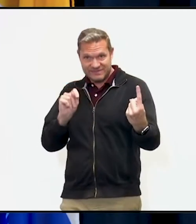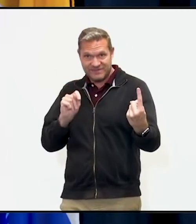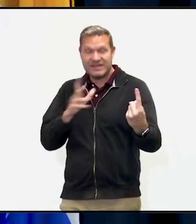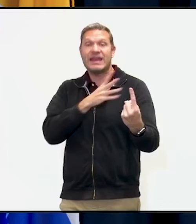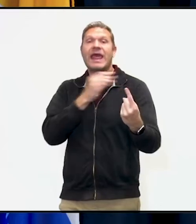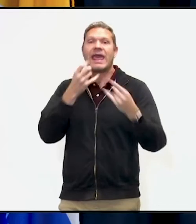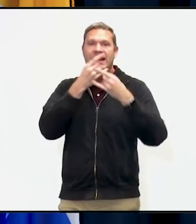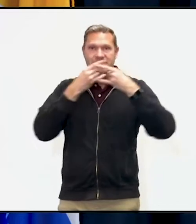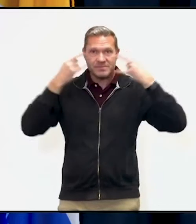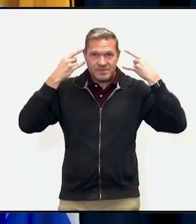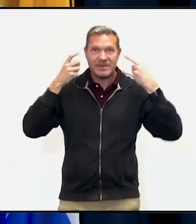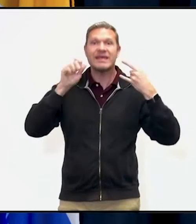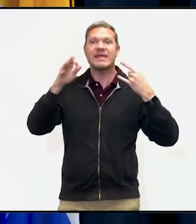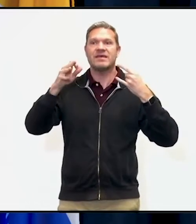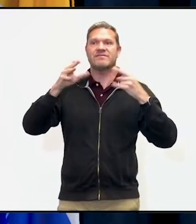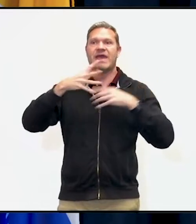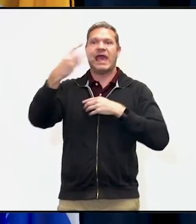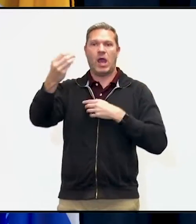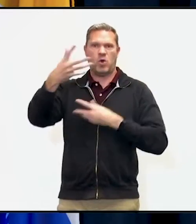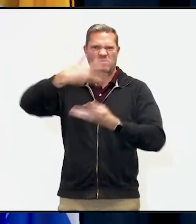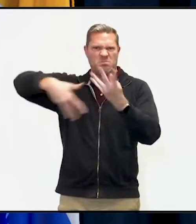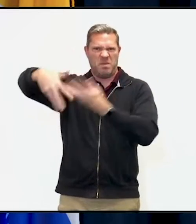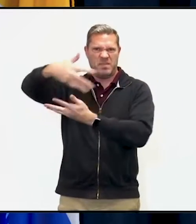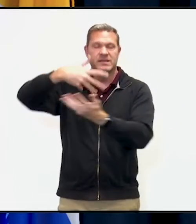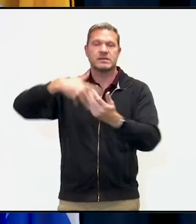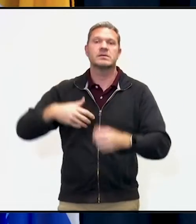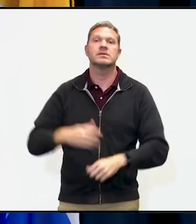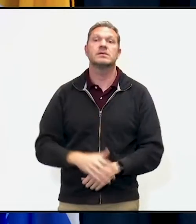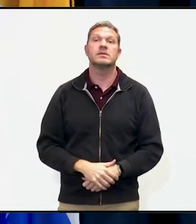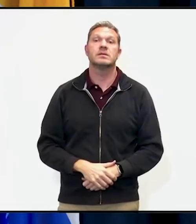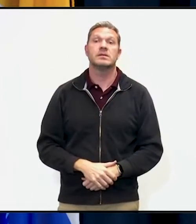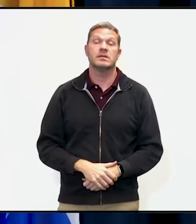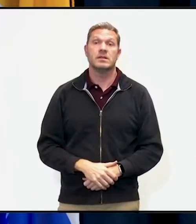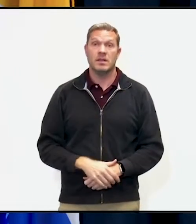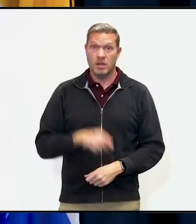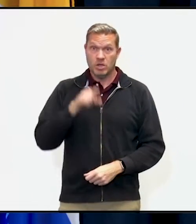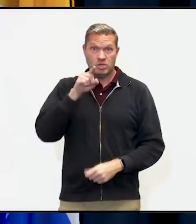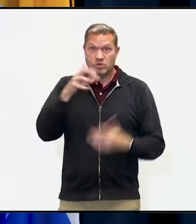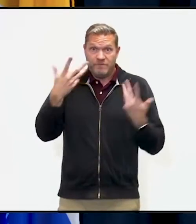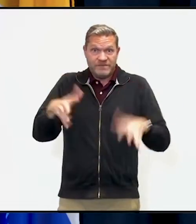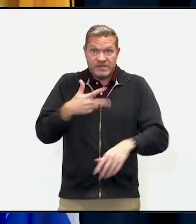settings even if you've been fully vaccinated.